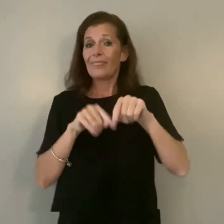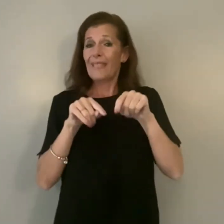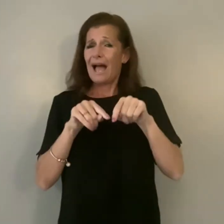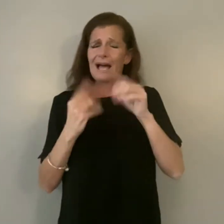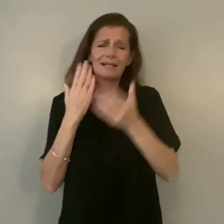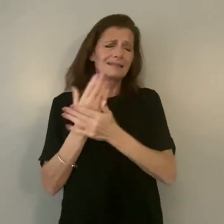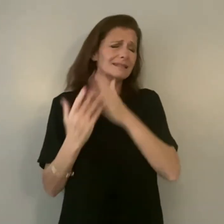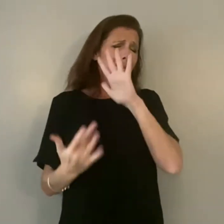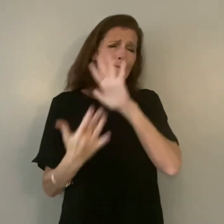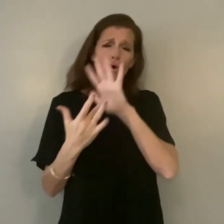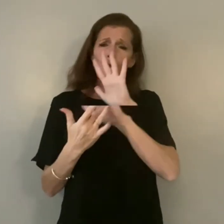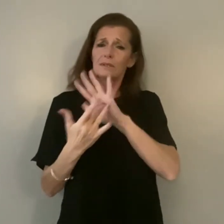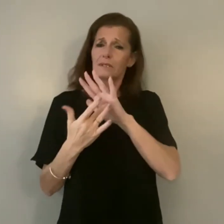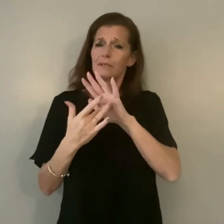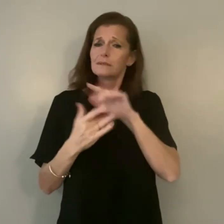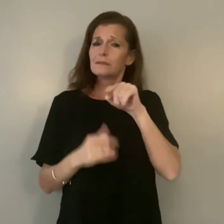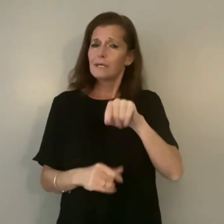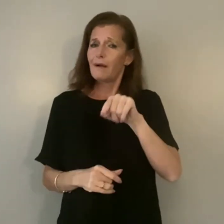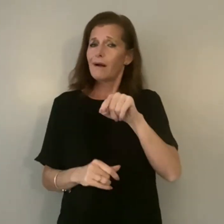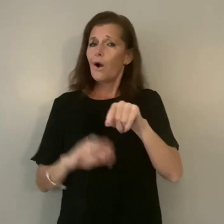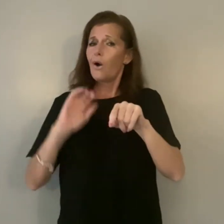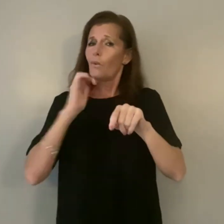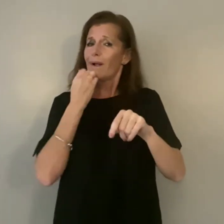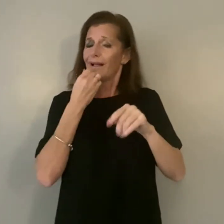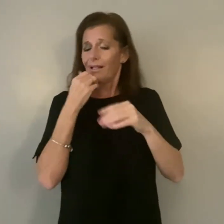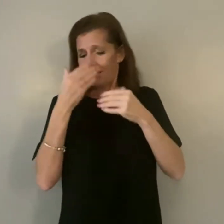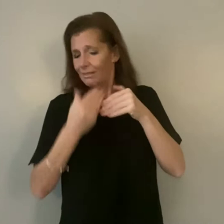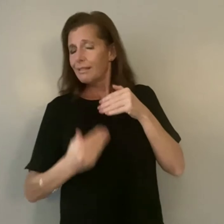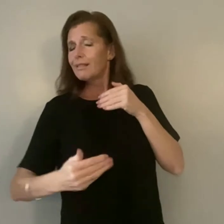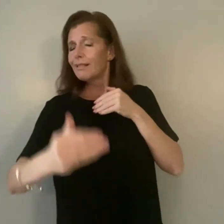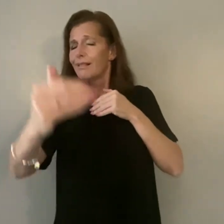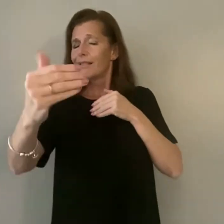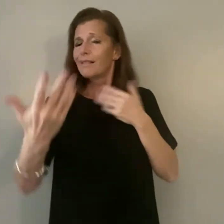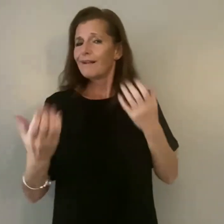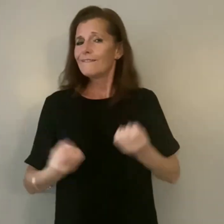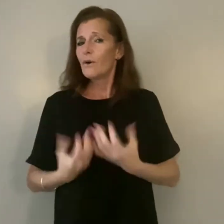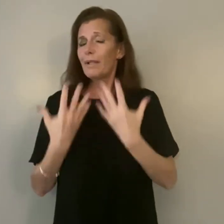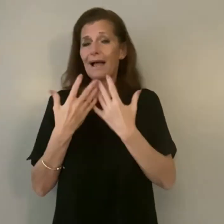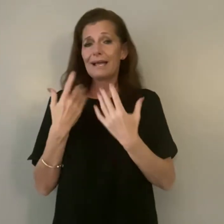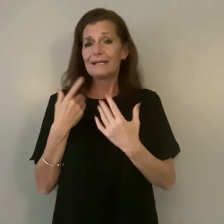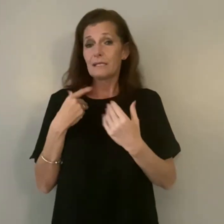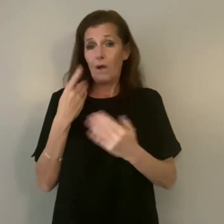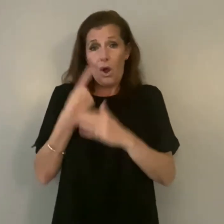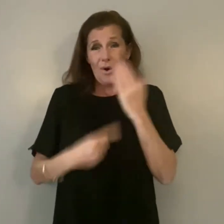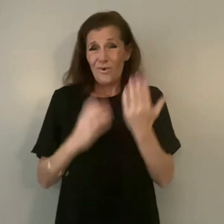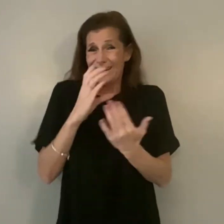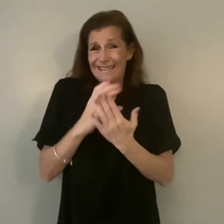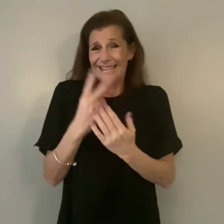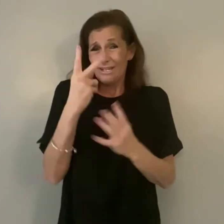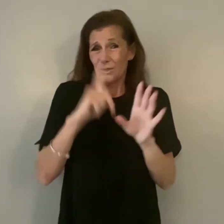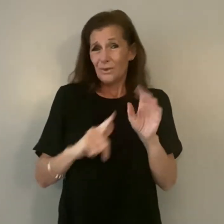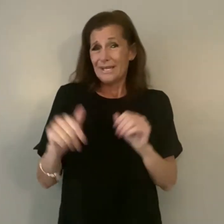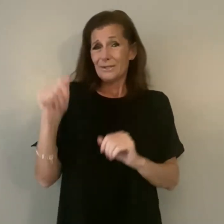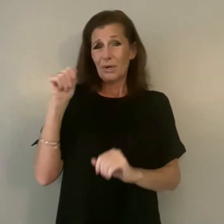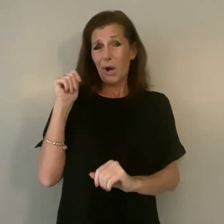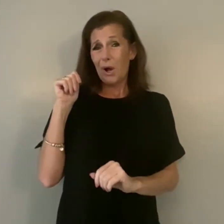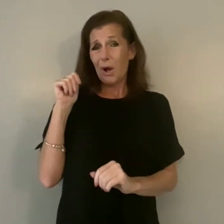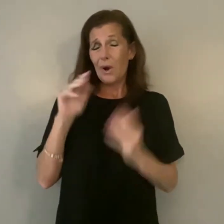but that's one that is so important. And I think will set the precedent for Blaze's work to come. We only constituted two years ago as an organization.